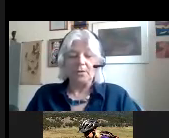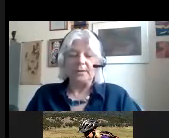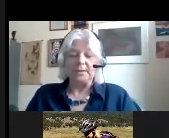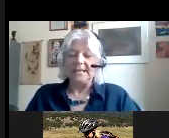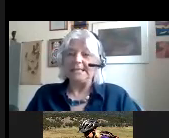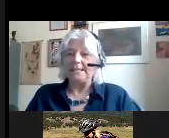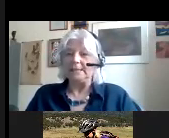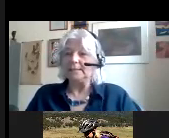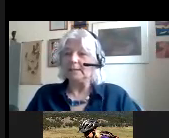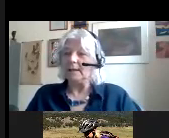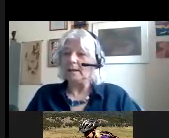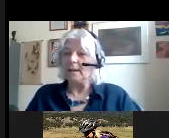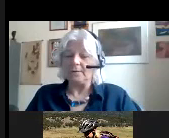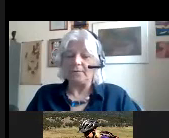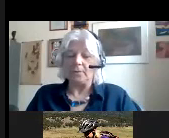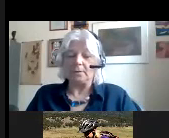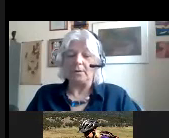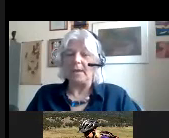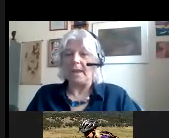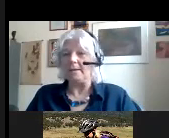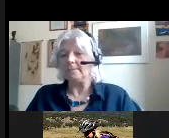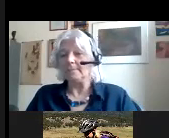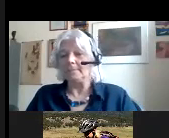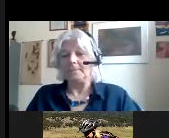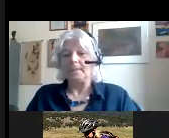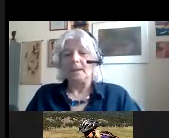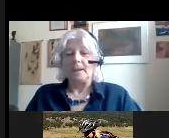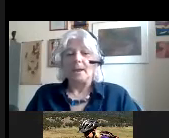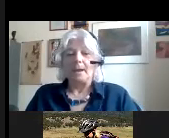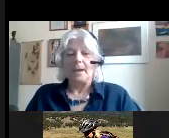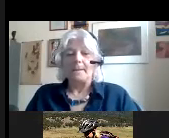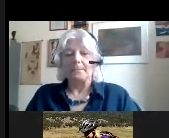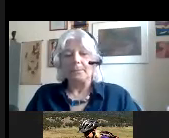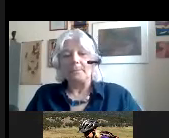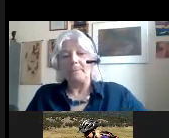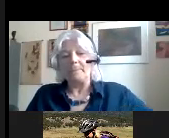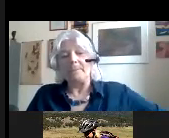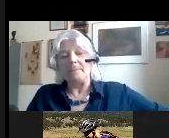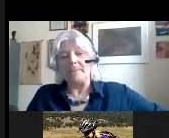the sentencing guideline for cocaine.